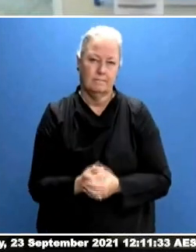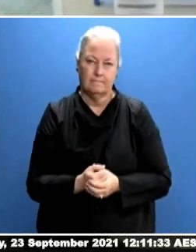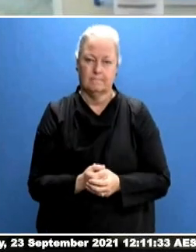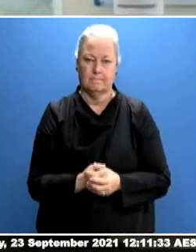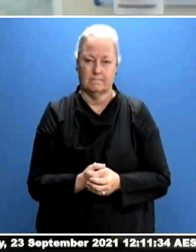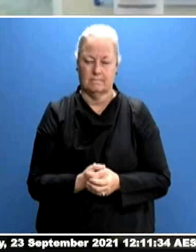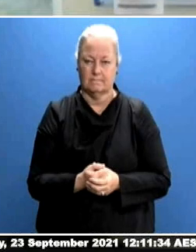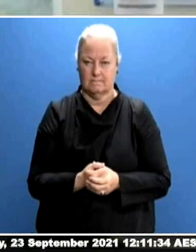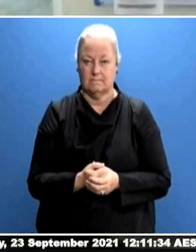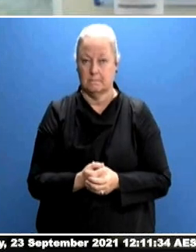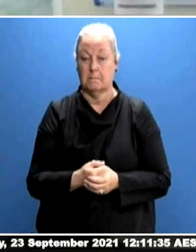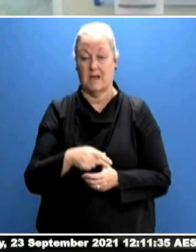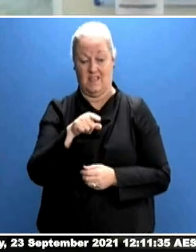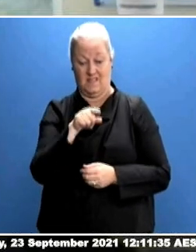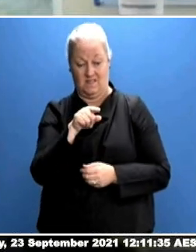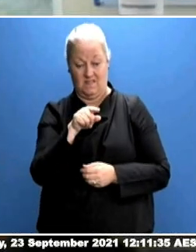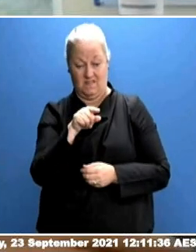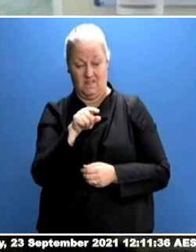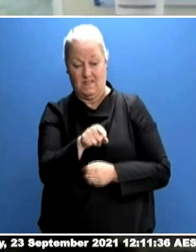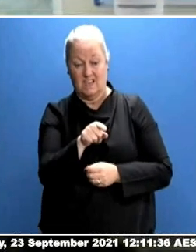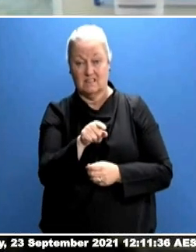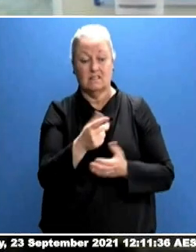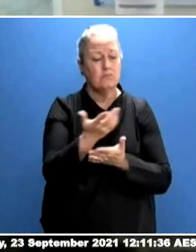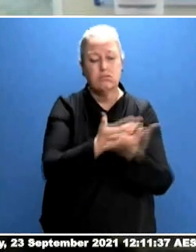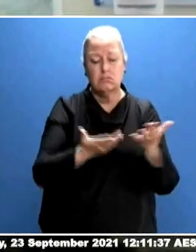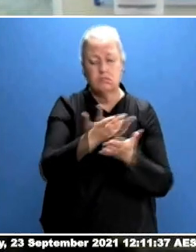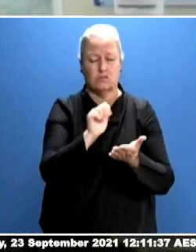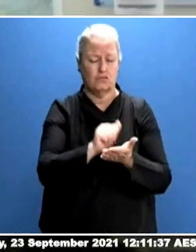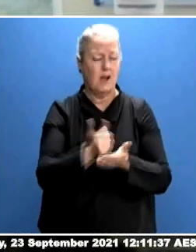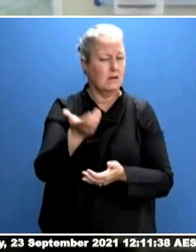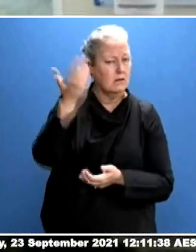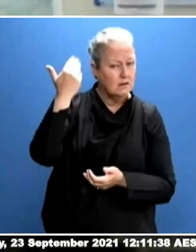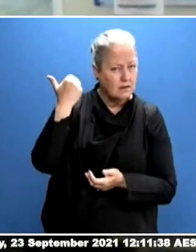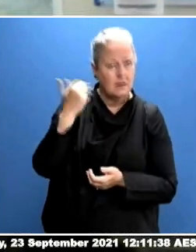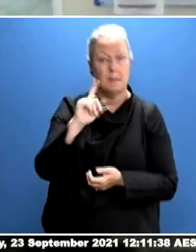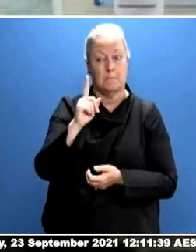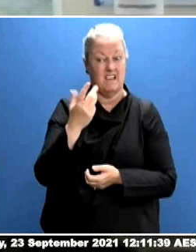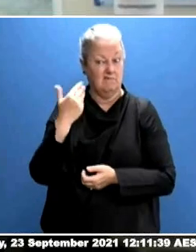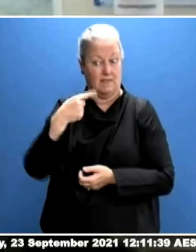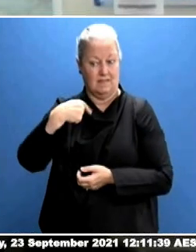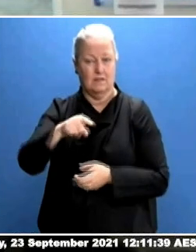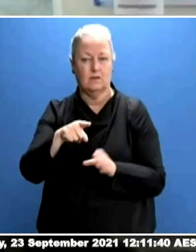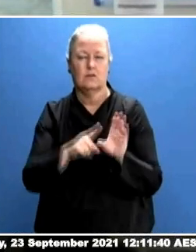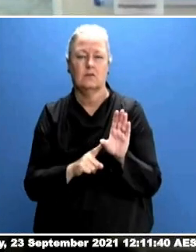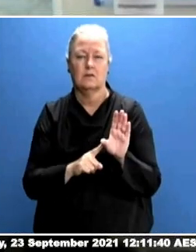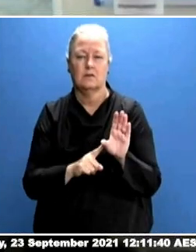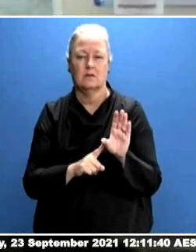what happened there. As I said, as recently as this year there's been these letters,